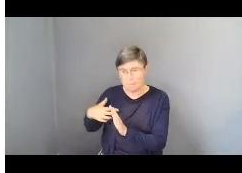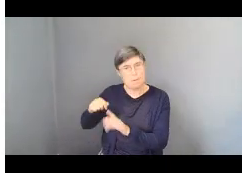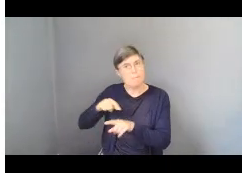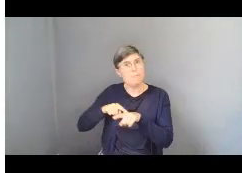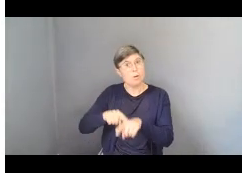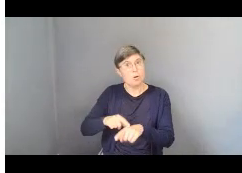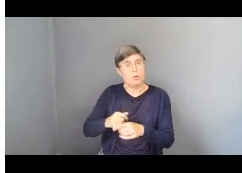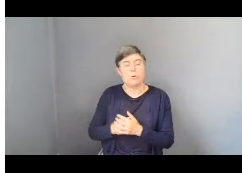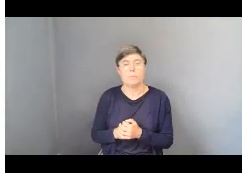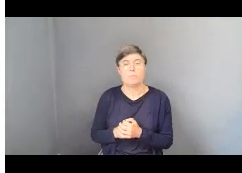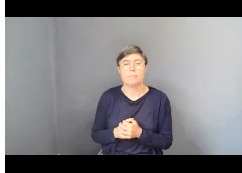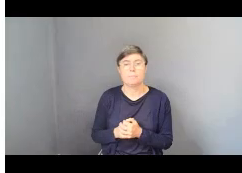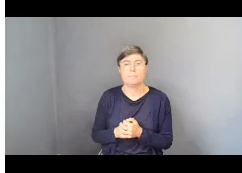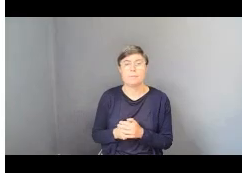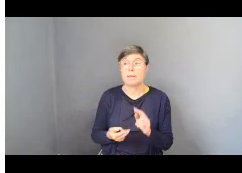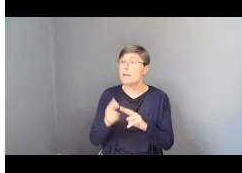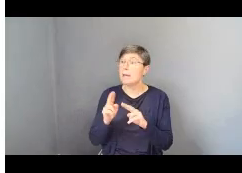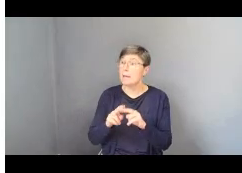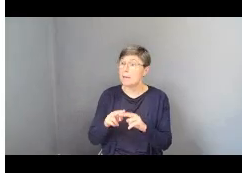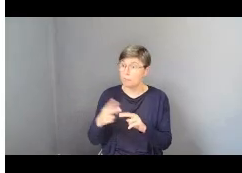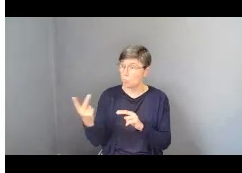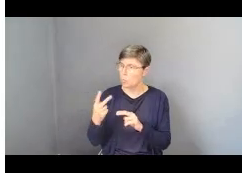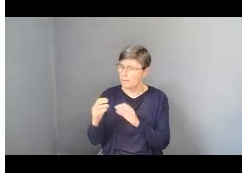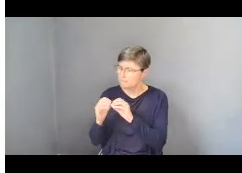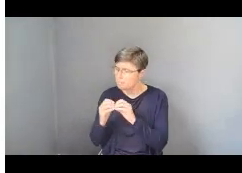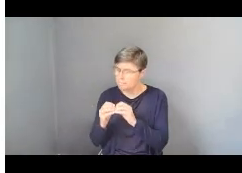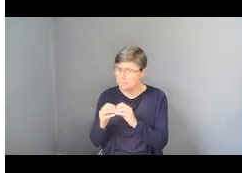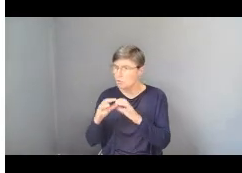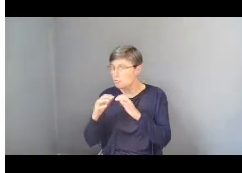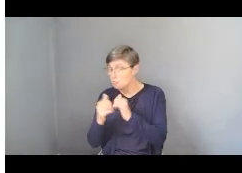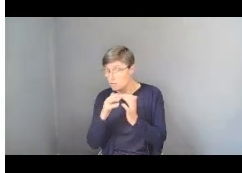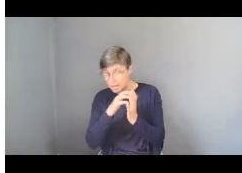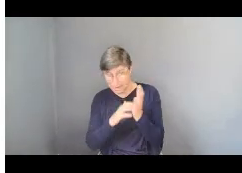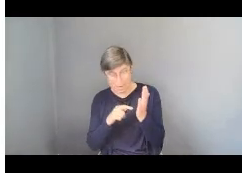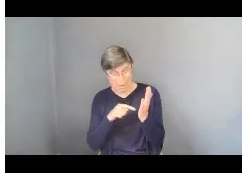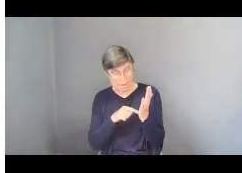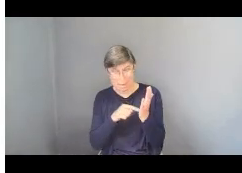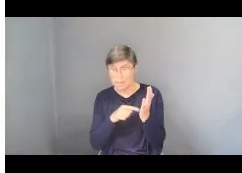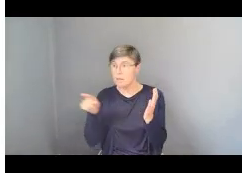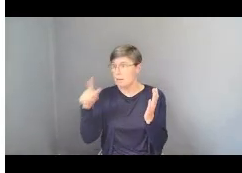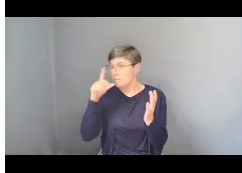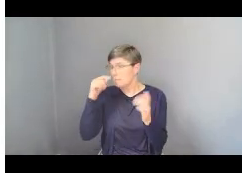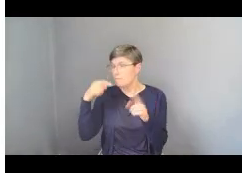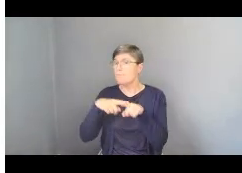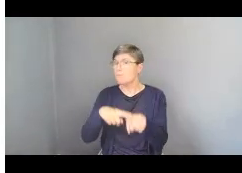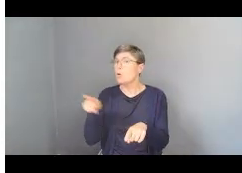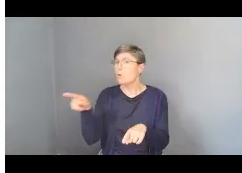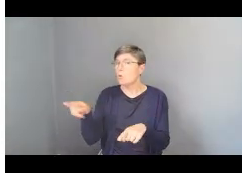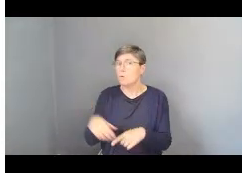what has been agreed. Participants are encouraged to have a service agreement